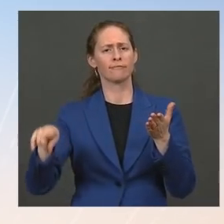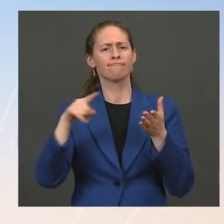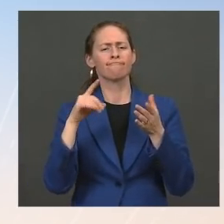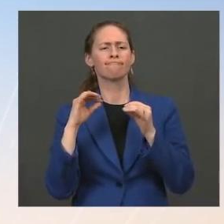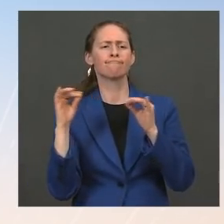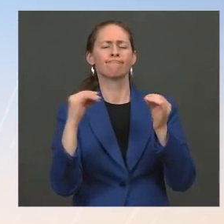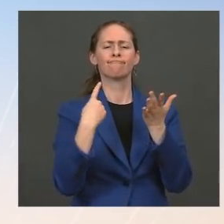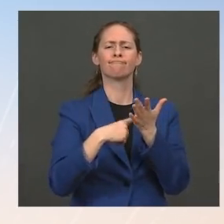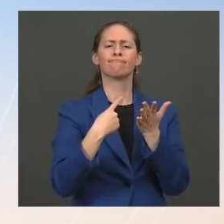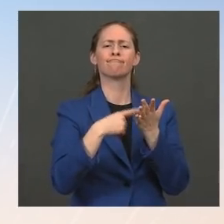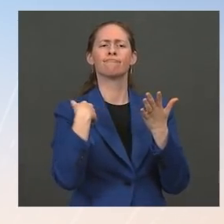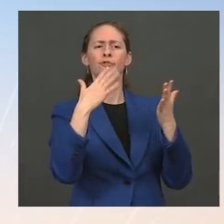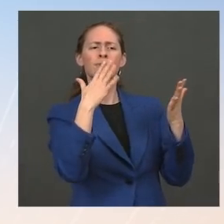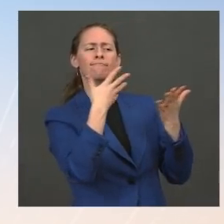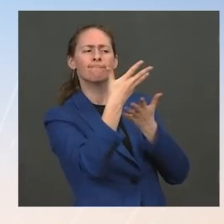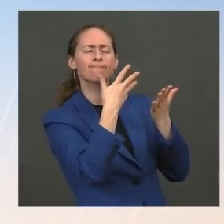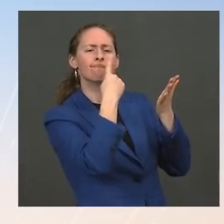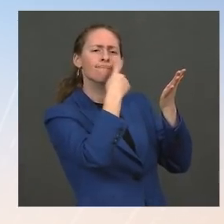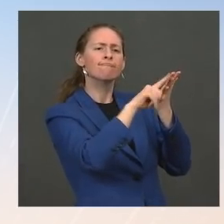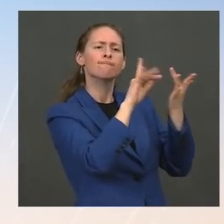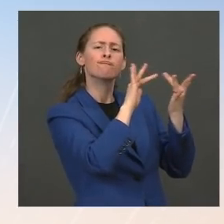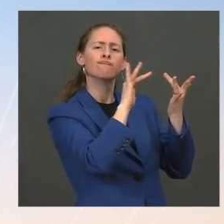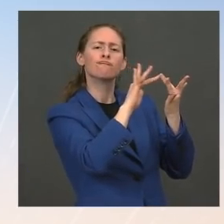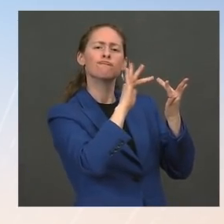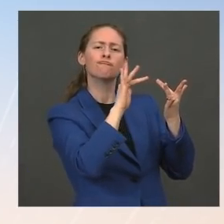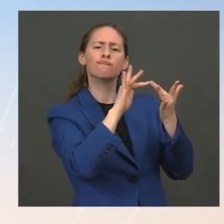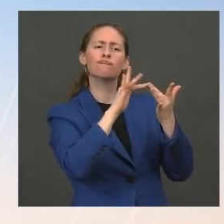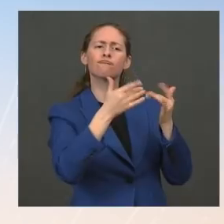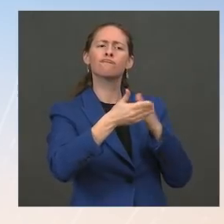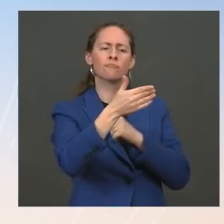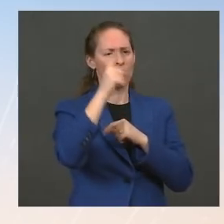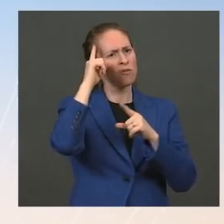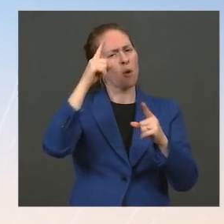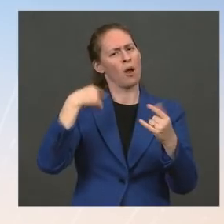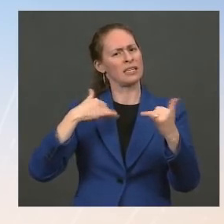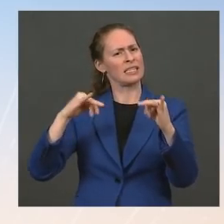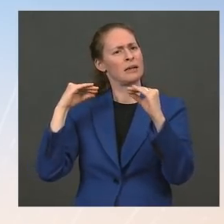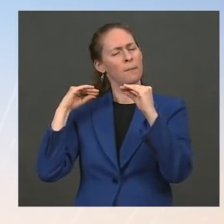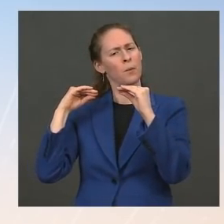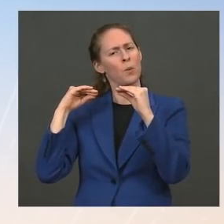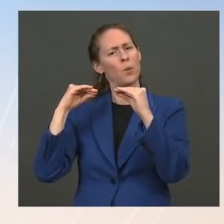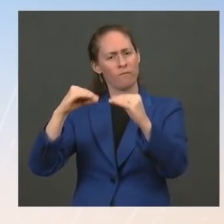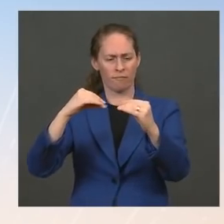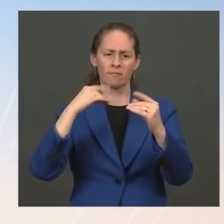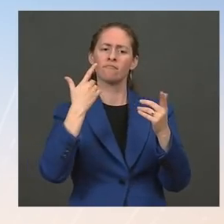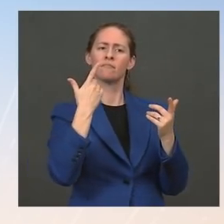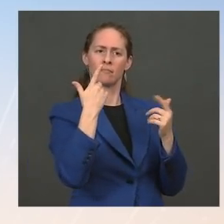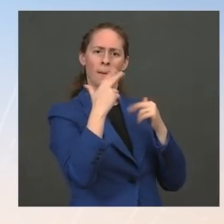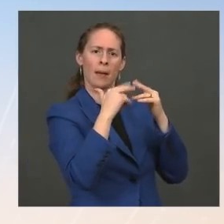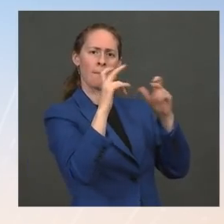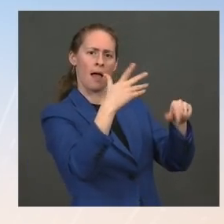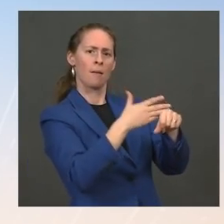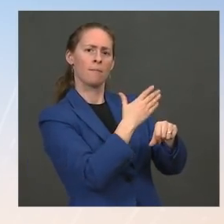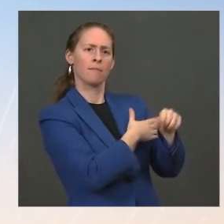on moving our Build Back Better Agenda forward. We had some of our senior officials meeting with the budgeta- -- Budget Committee over the last several days;